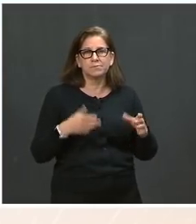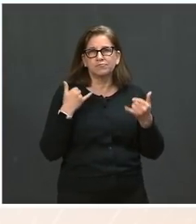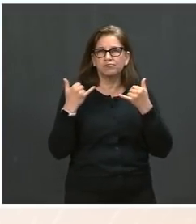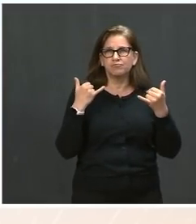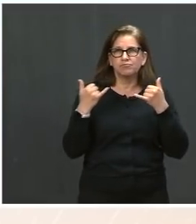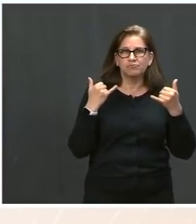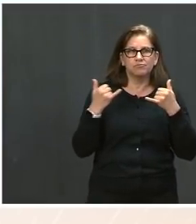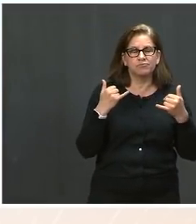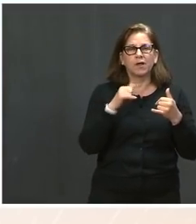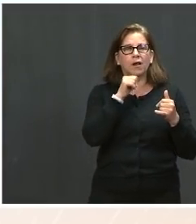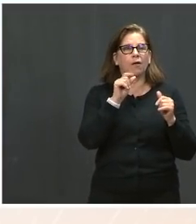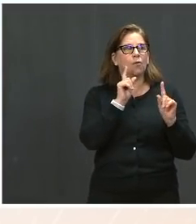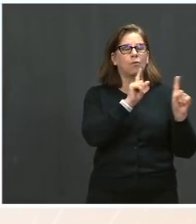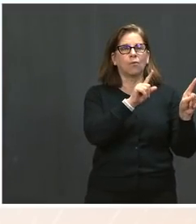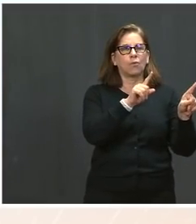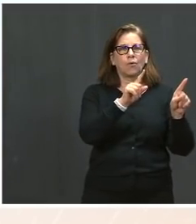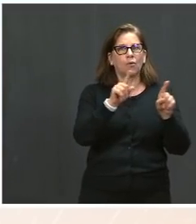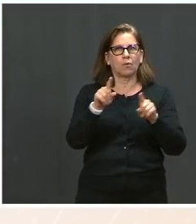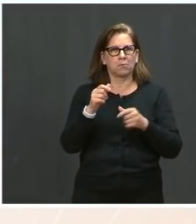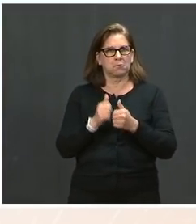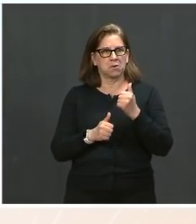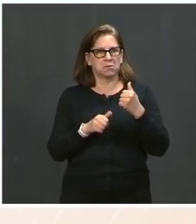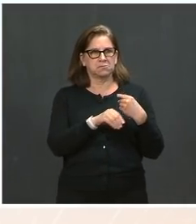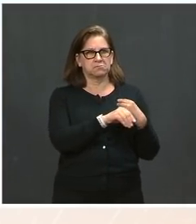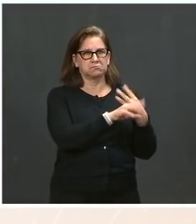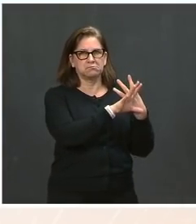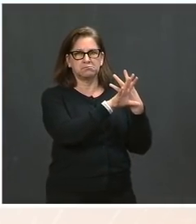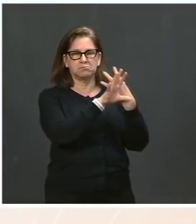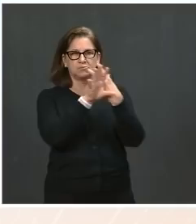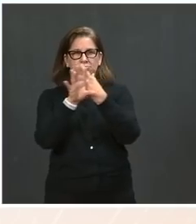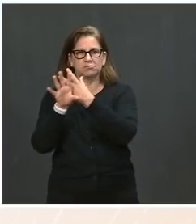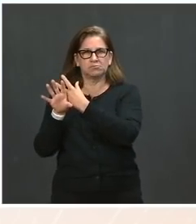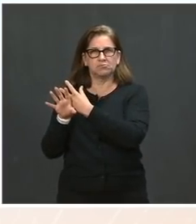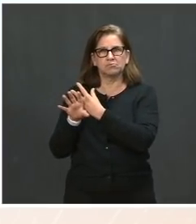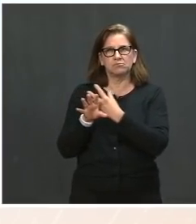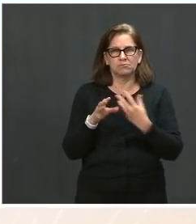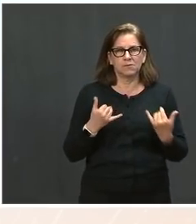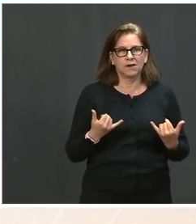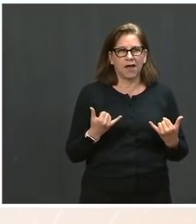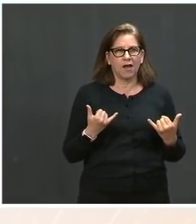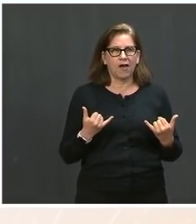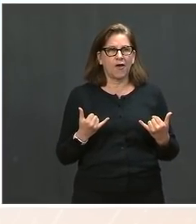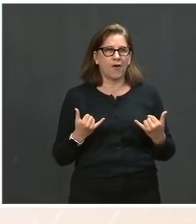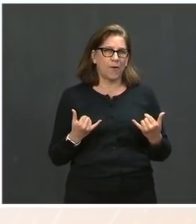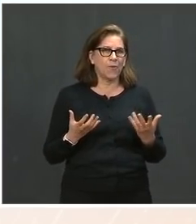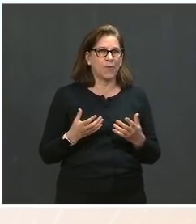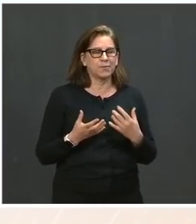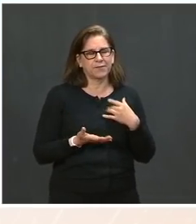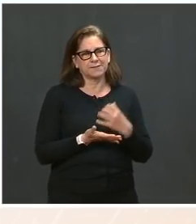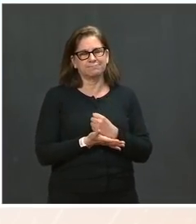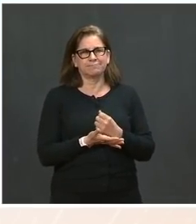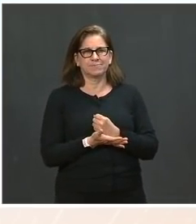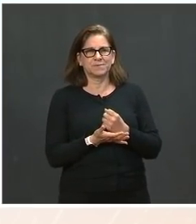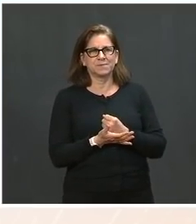There is a period of time that we have to be able to do this, but we want to make sure that it's safe. Ms. Psaki: Tamara.